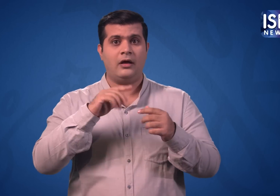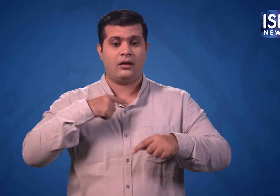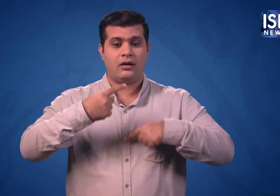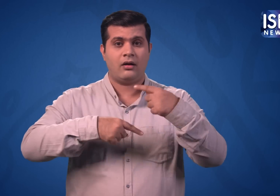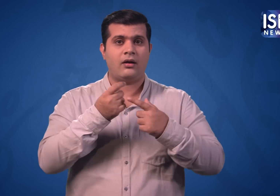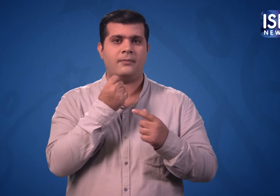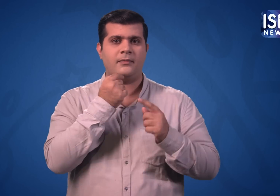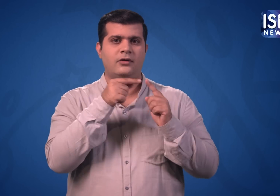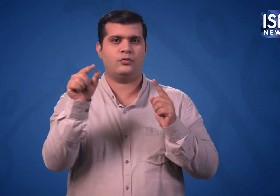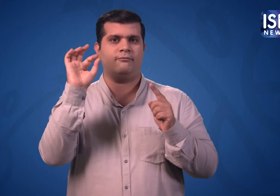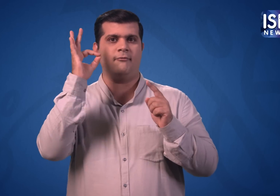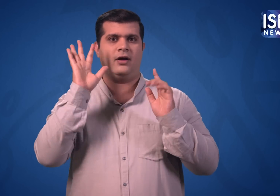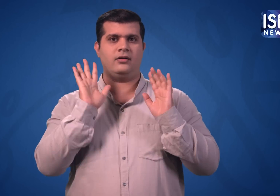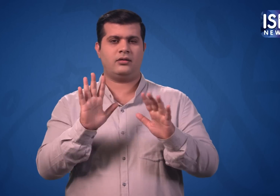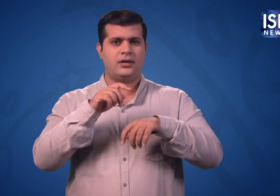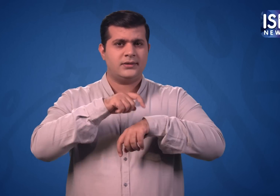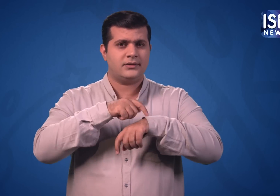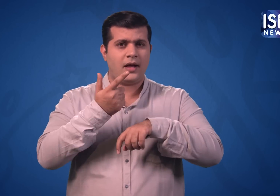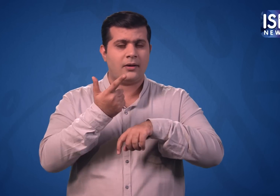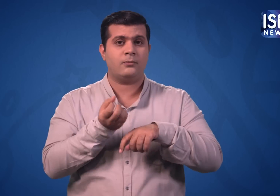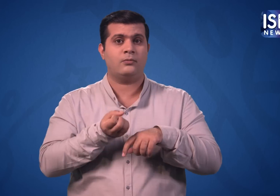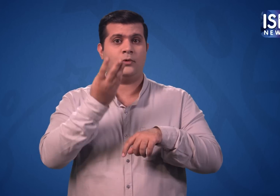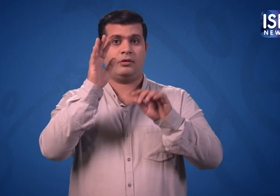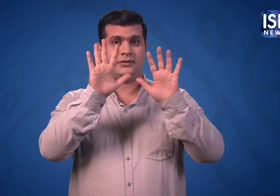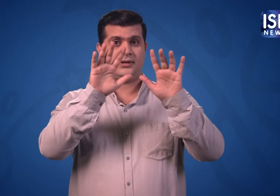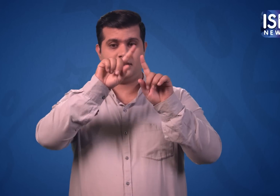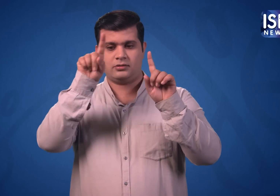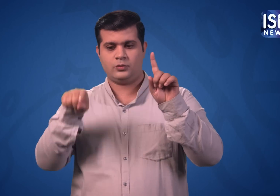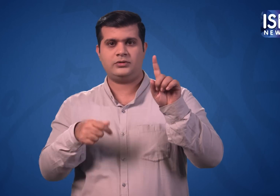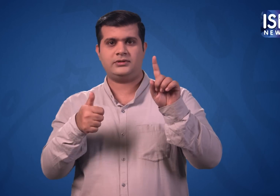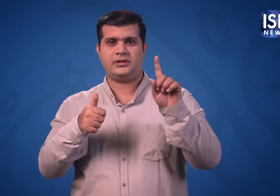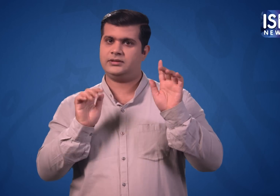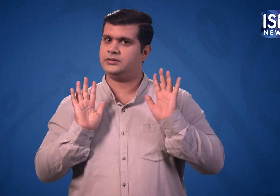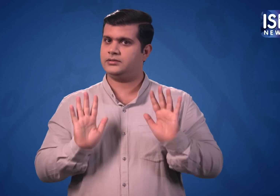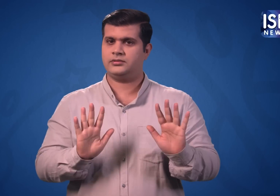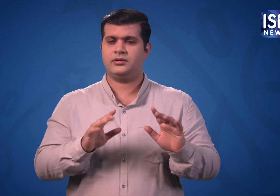Calls can be made from 10.00am - 6.00pm from Monday - Friday.